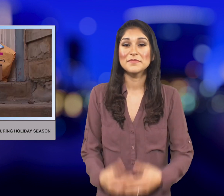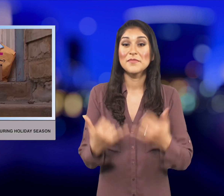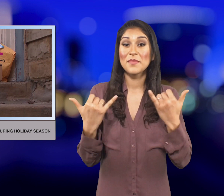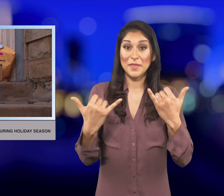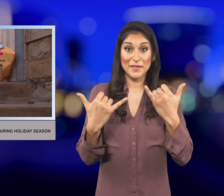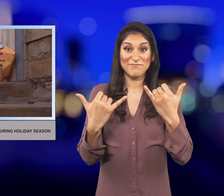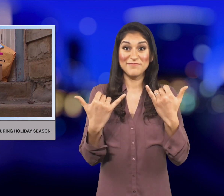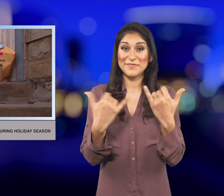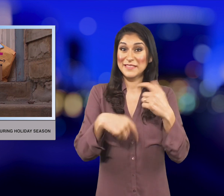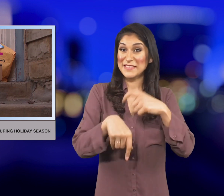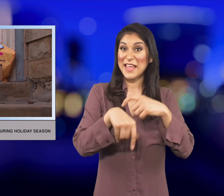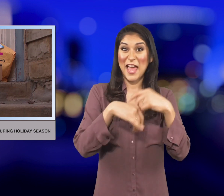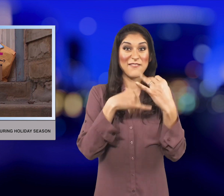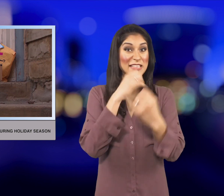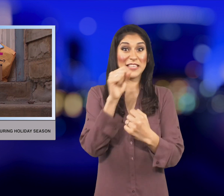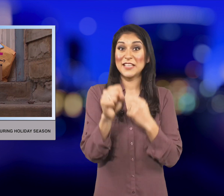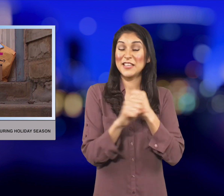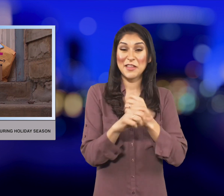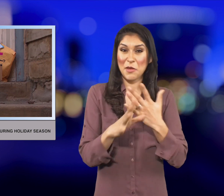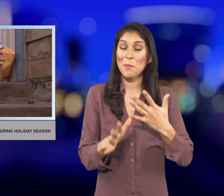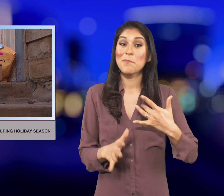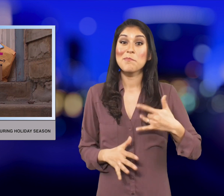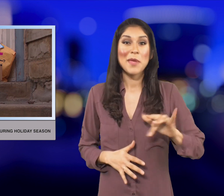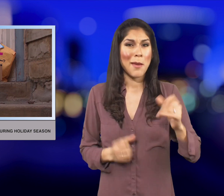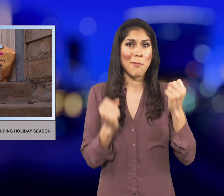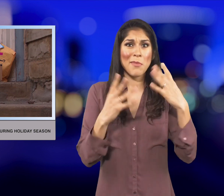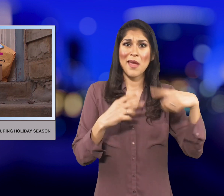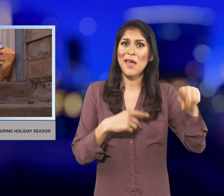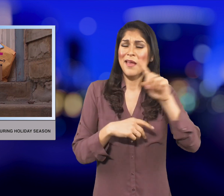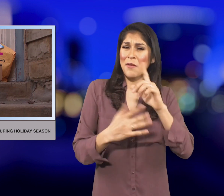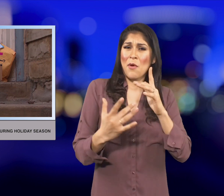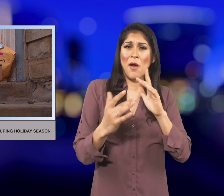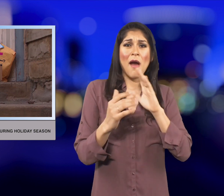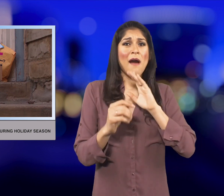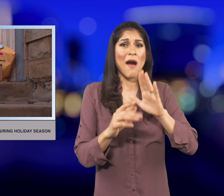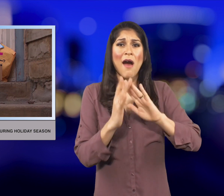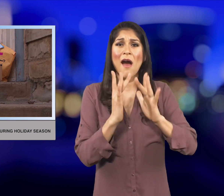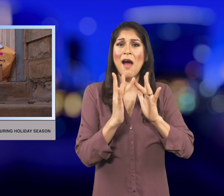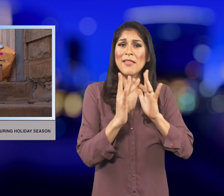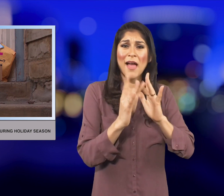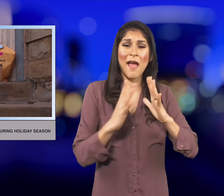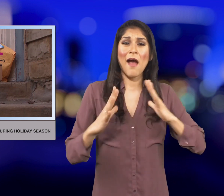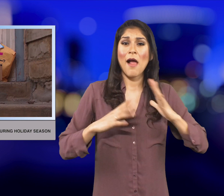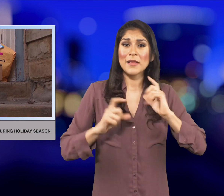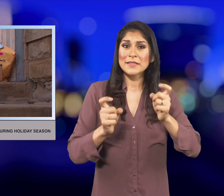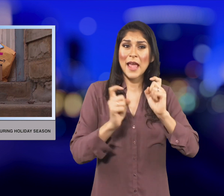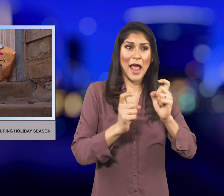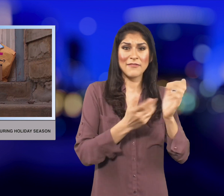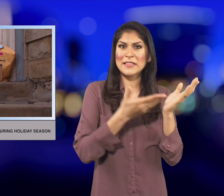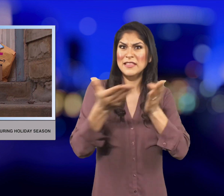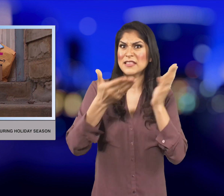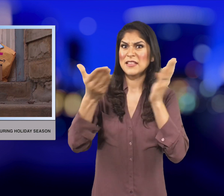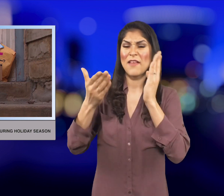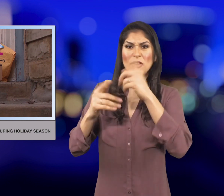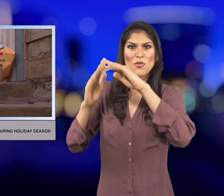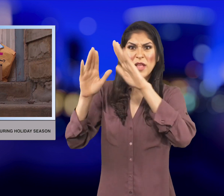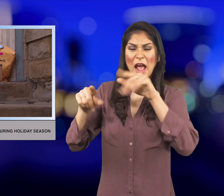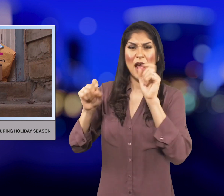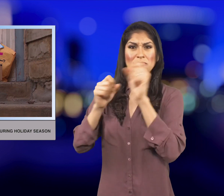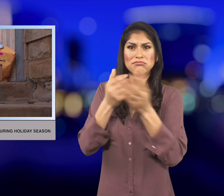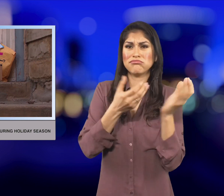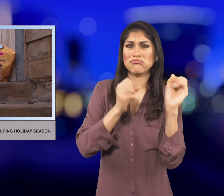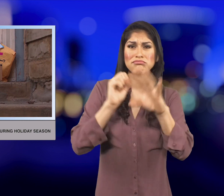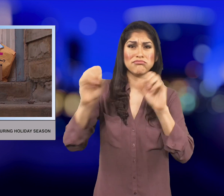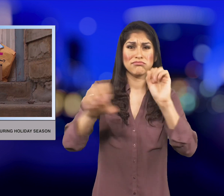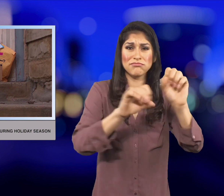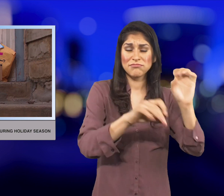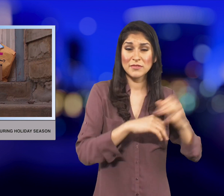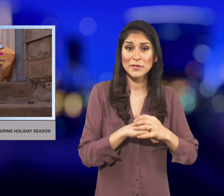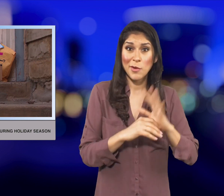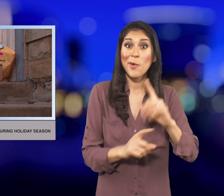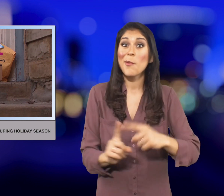This is the time of year when many online holiday gifts start showing up on people's doorsteps.